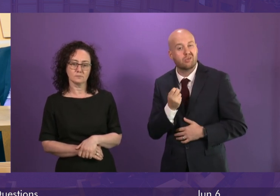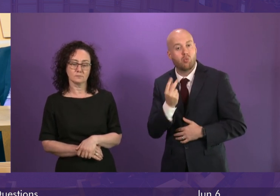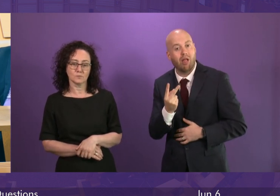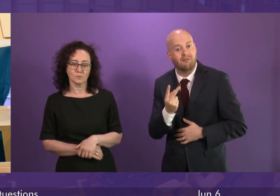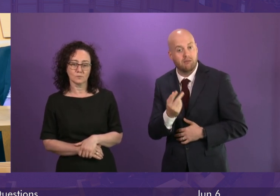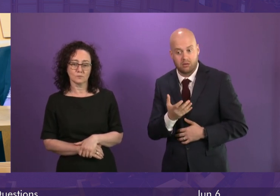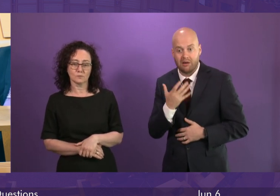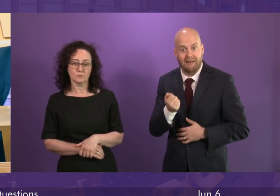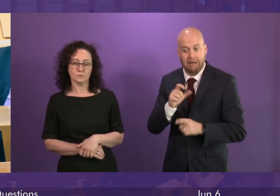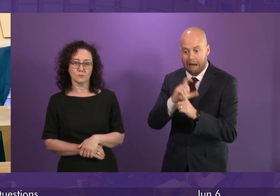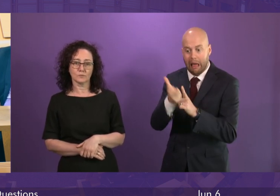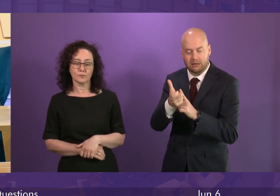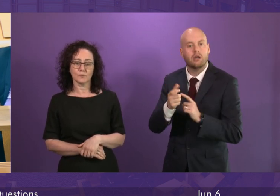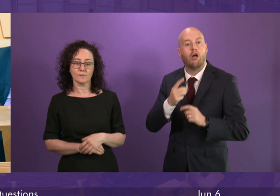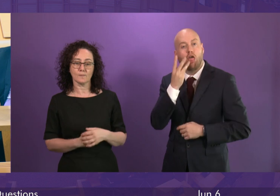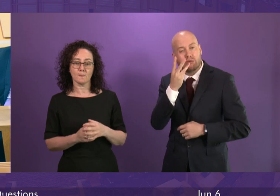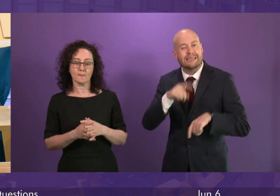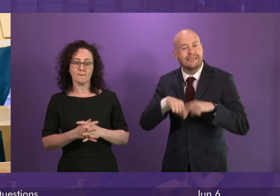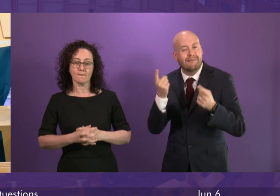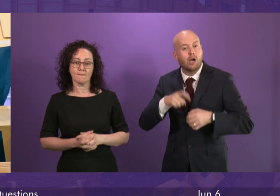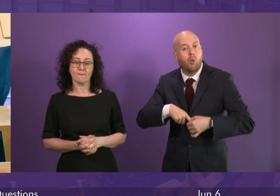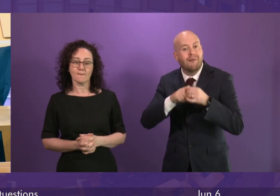in which three qualification levels are being taught in the same classroom, and in a further